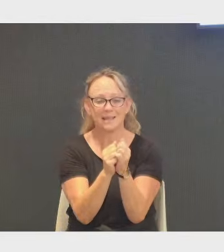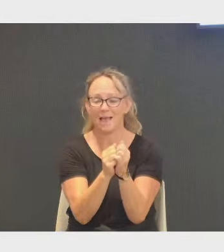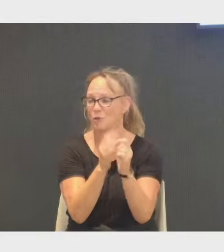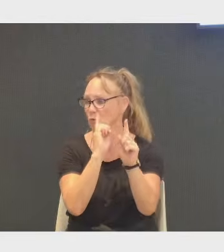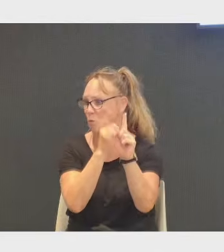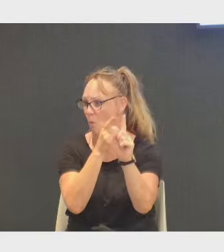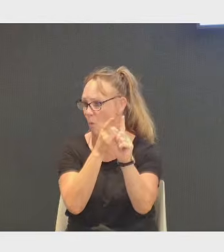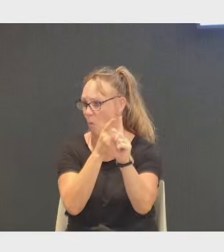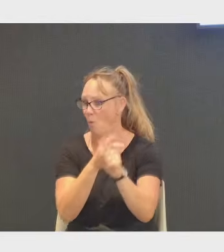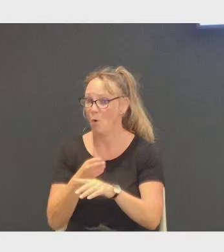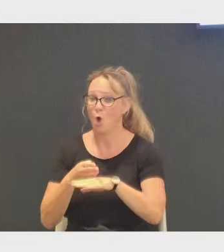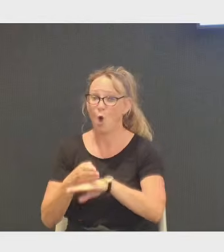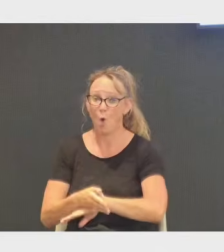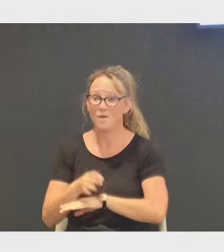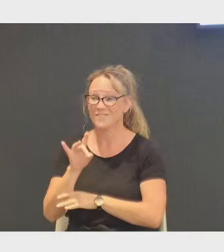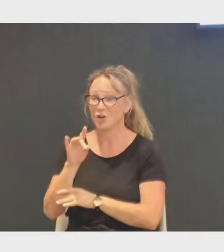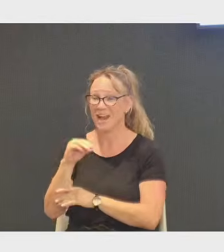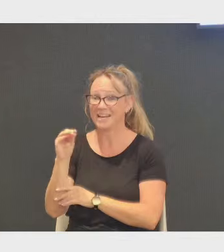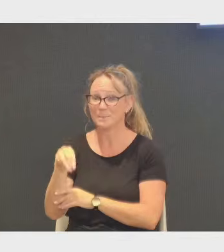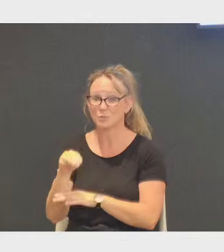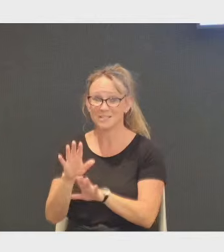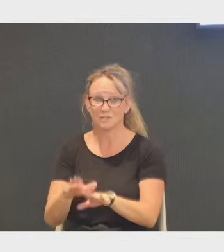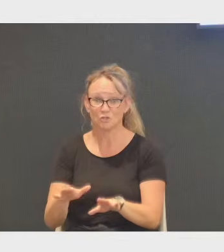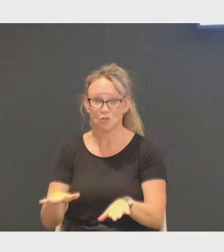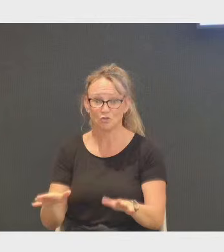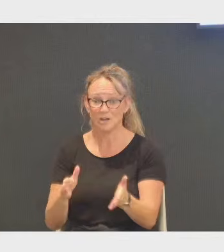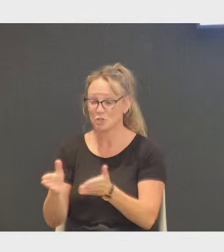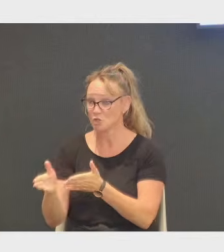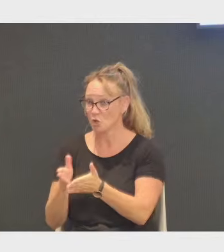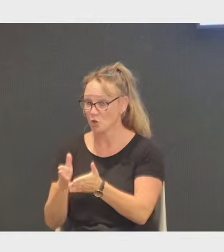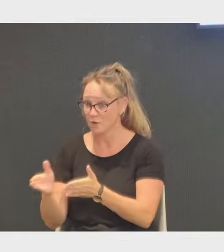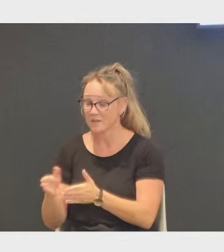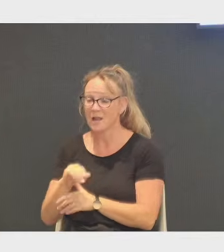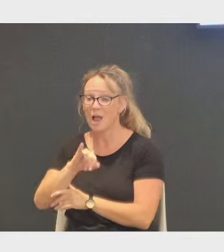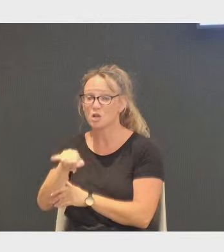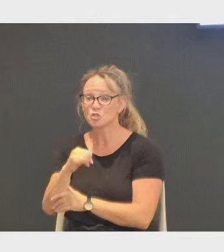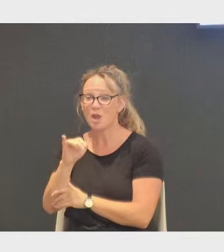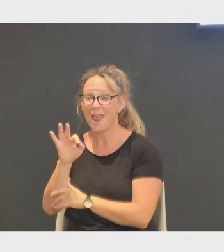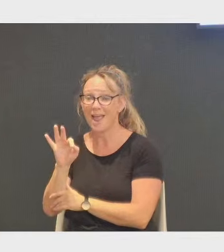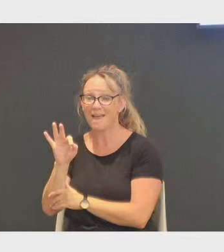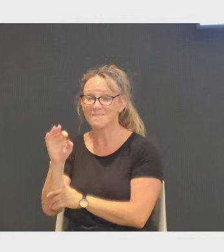children that are served by the levy are served in family or by JFS are served in familybased